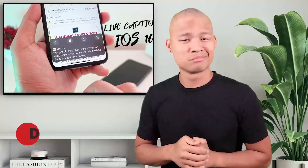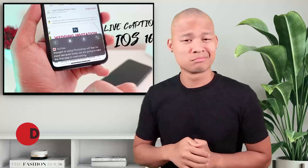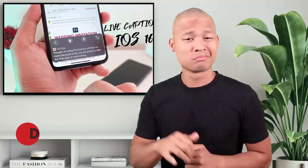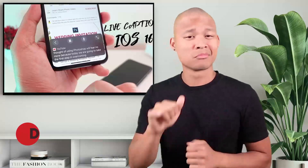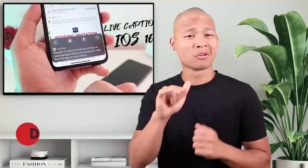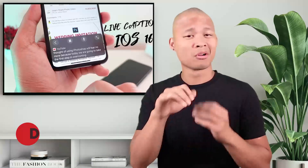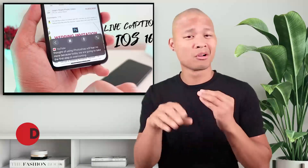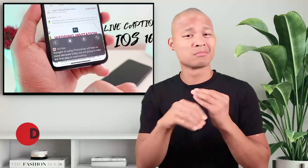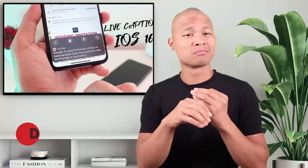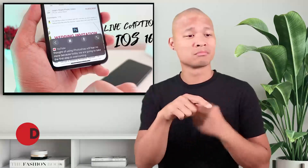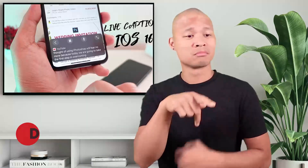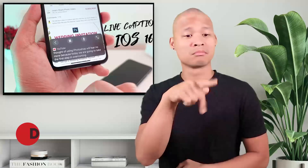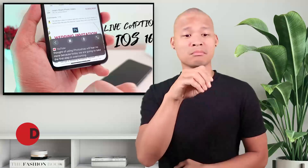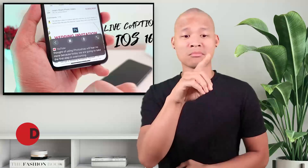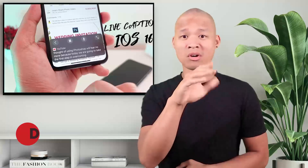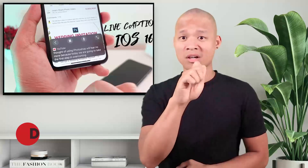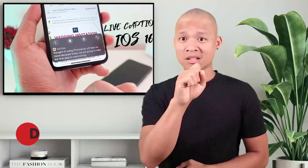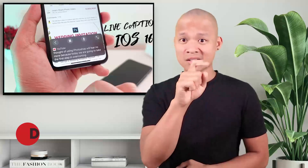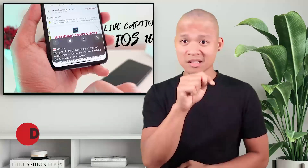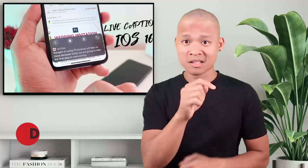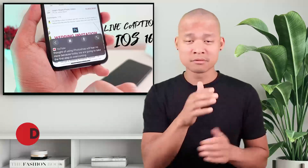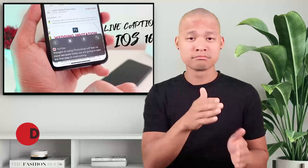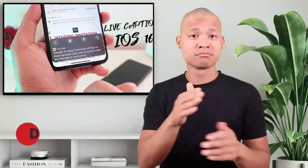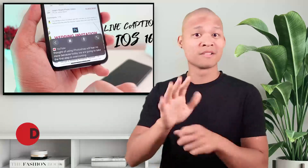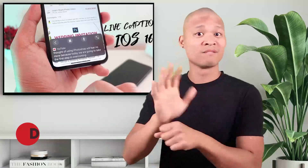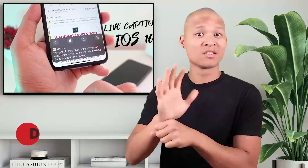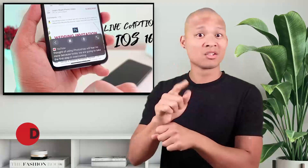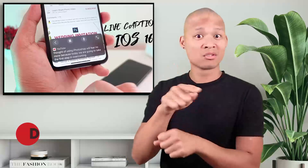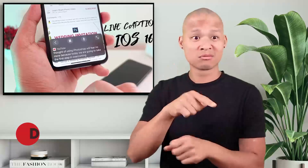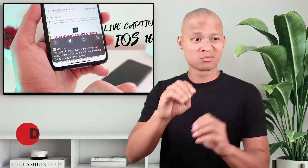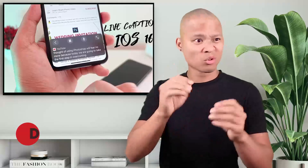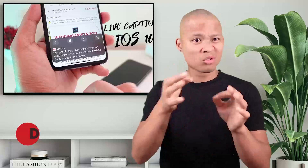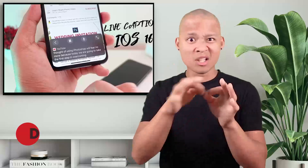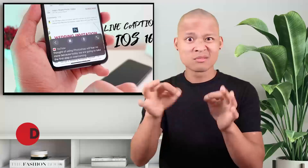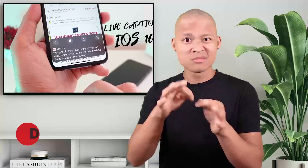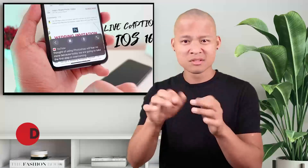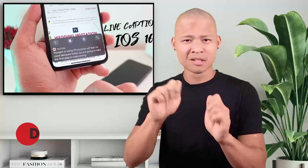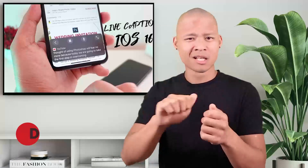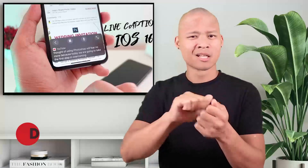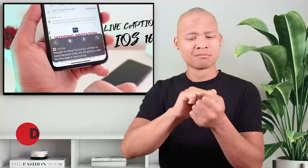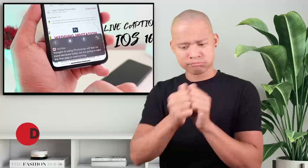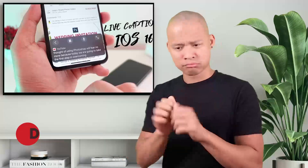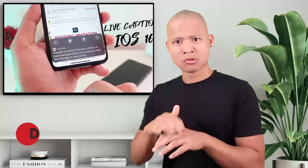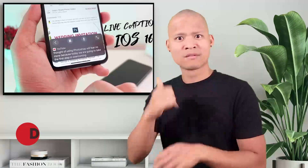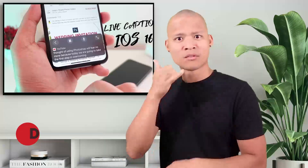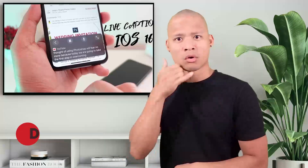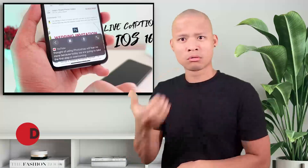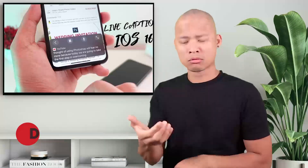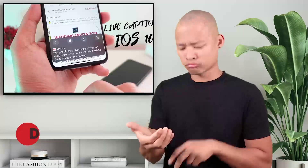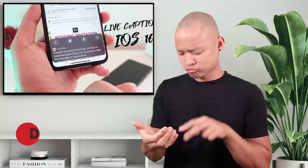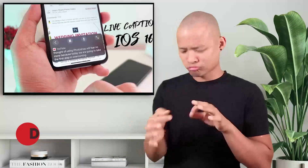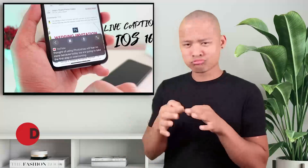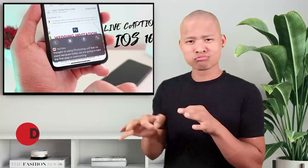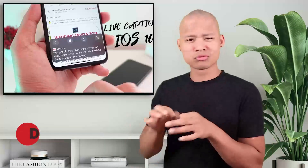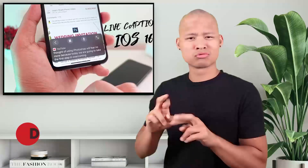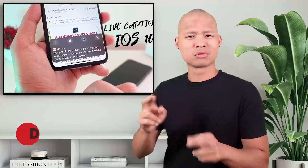and videos that are not captioned could be captioned automatically for